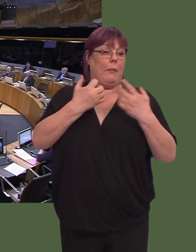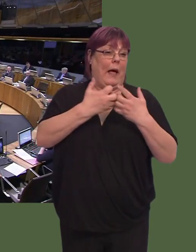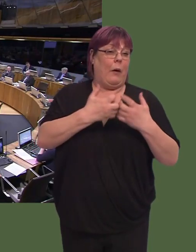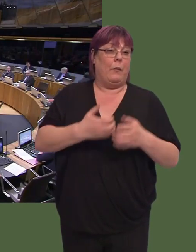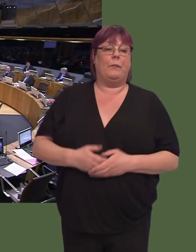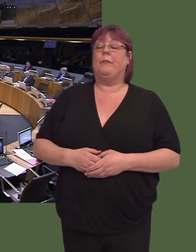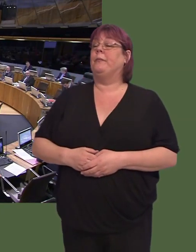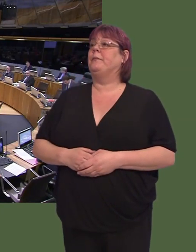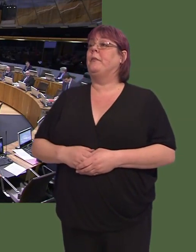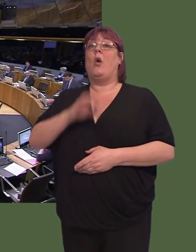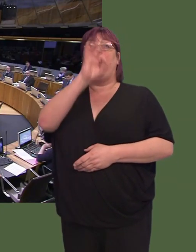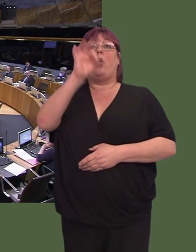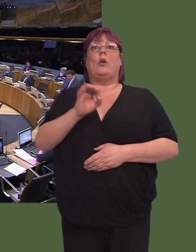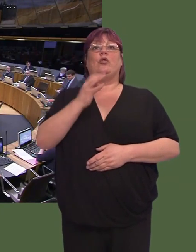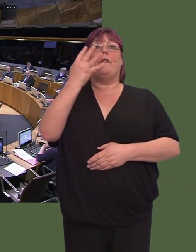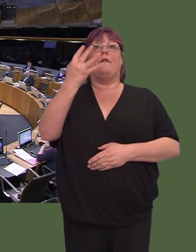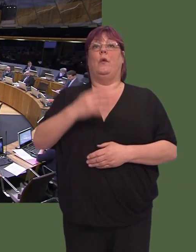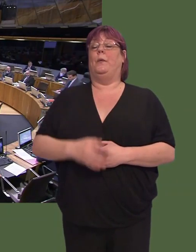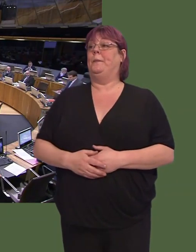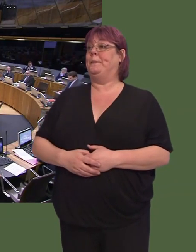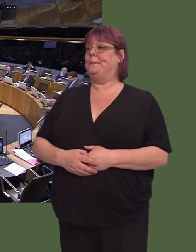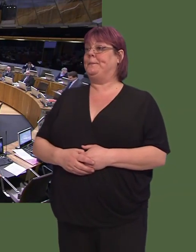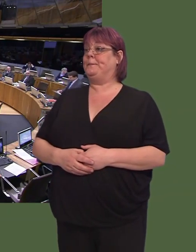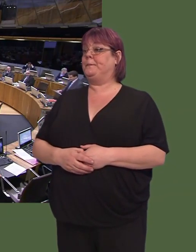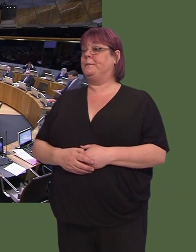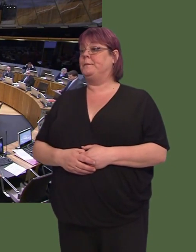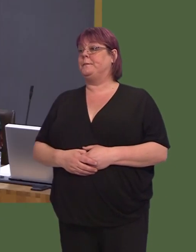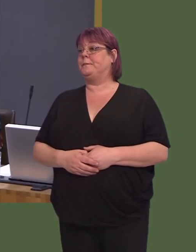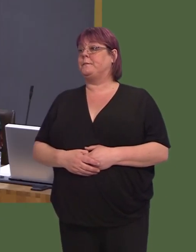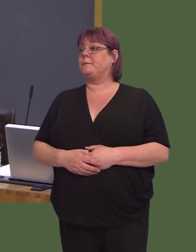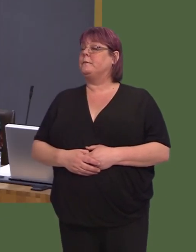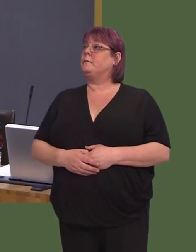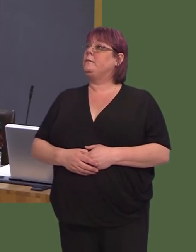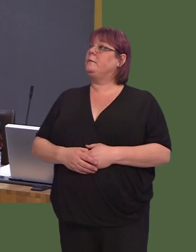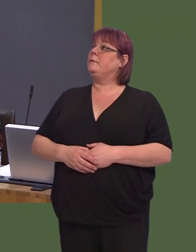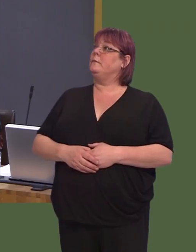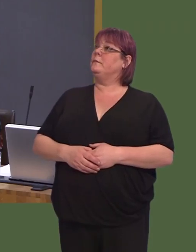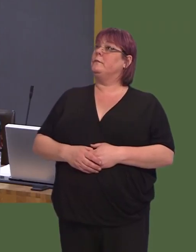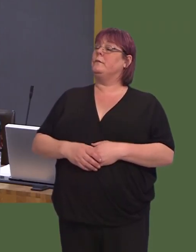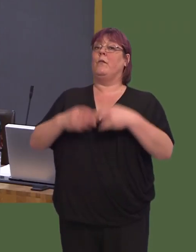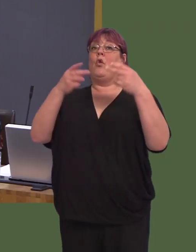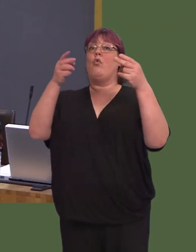Beth y mae Llywodraeth Cymru yn ei wneud i leihauír defnydd o blastig yng Nghymru?